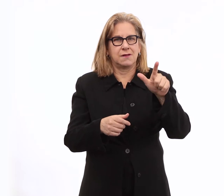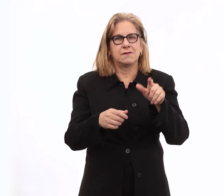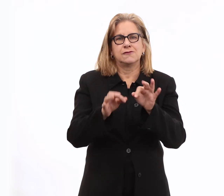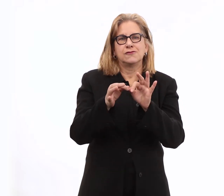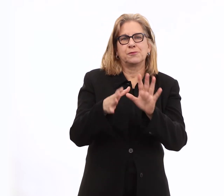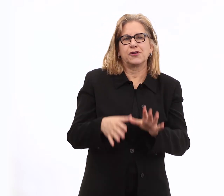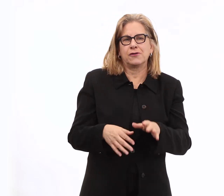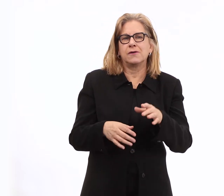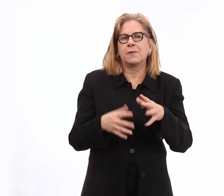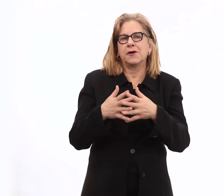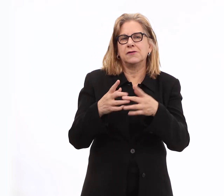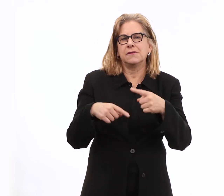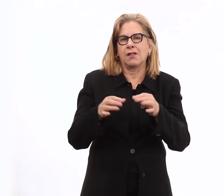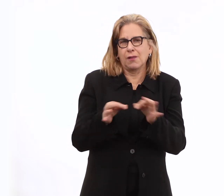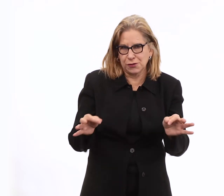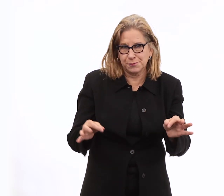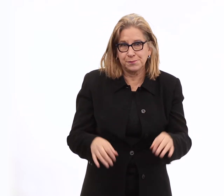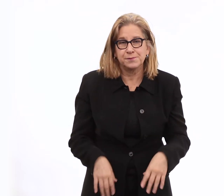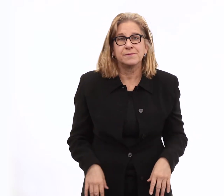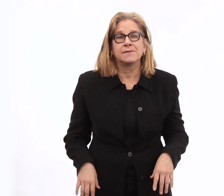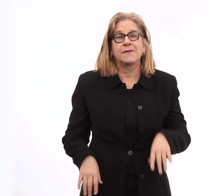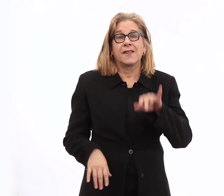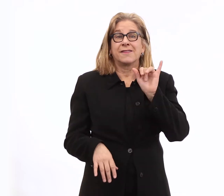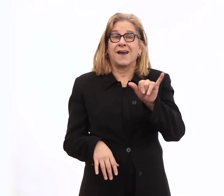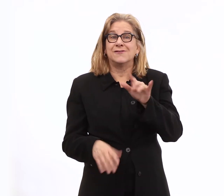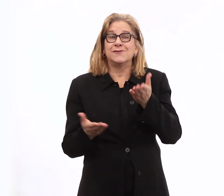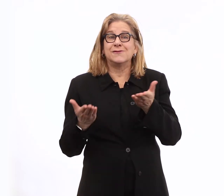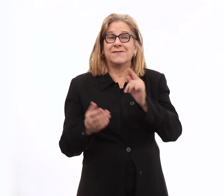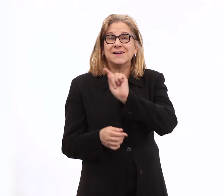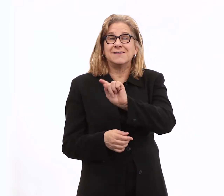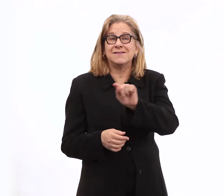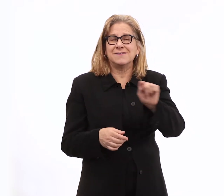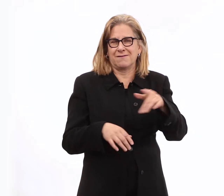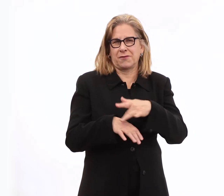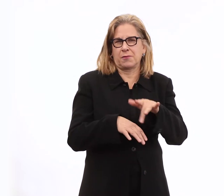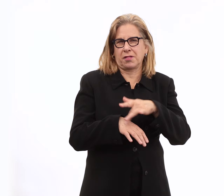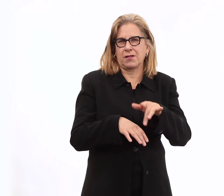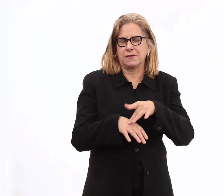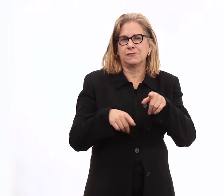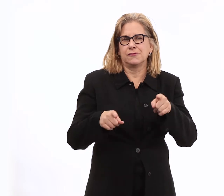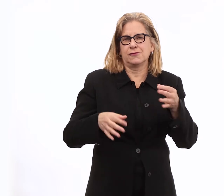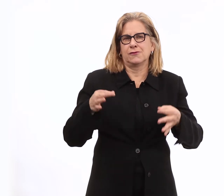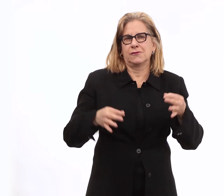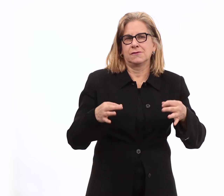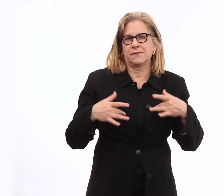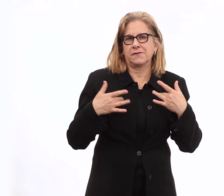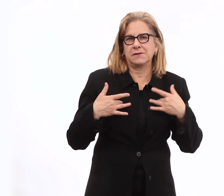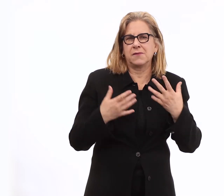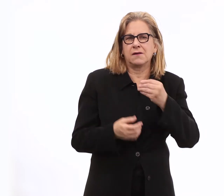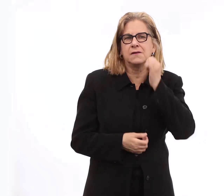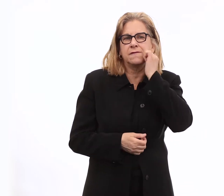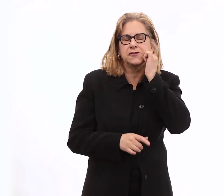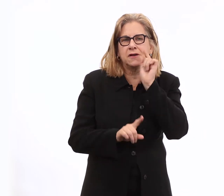including American Sign Language interpreters. These services are available for both scheduled court events